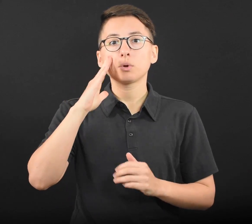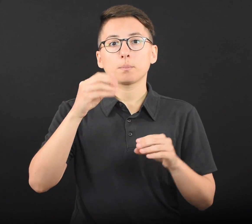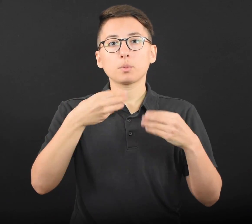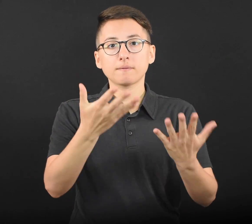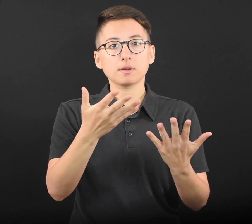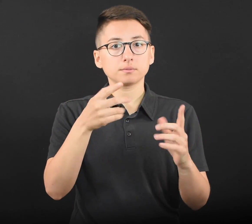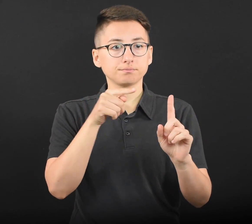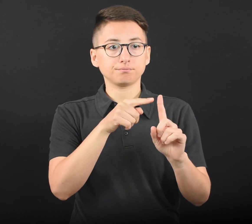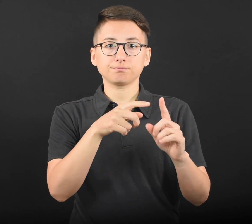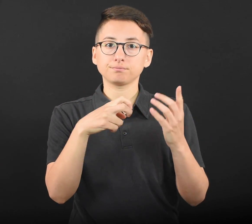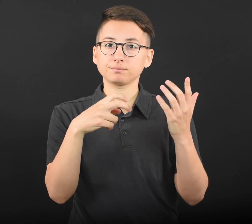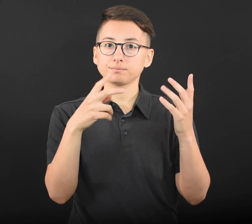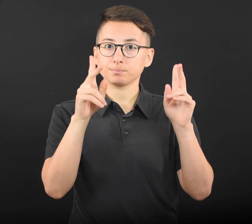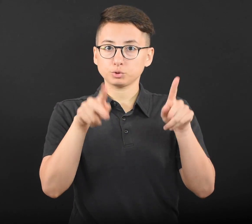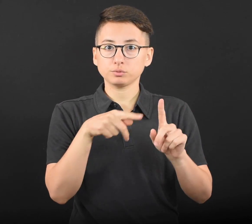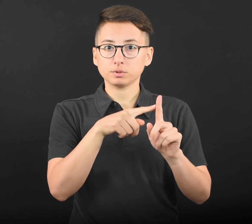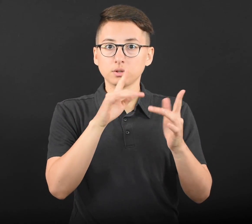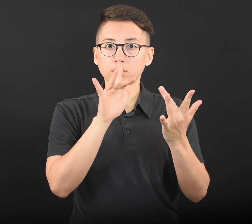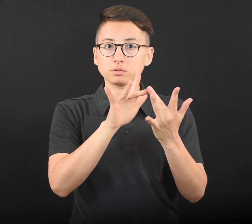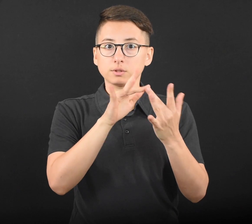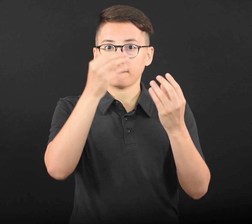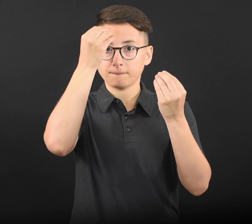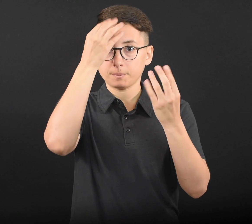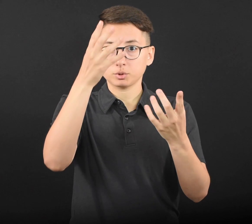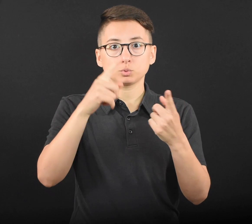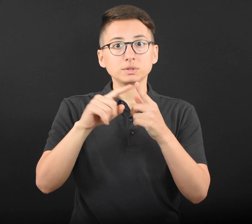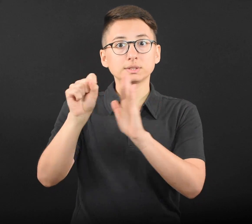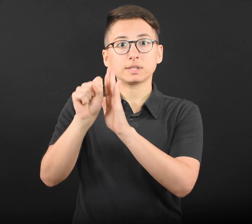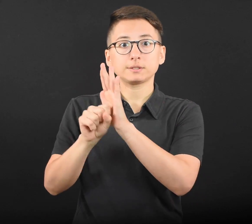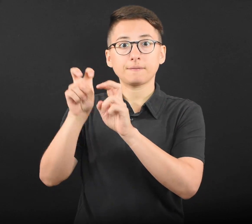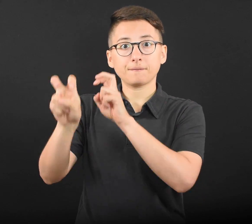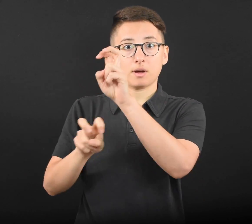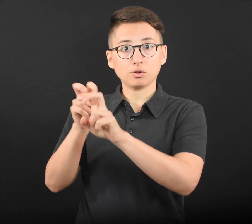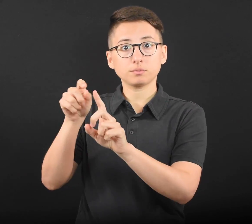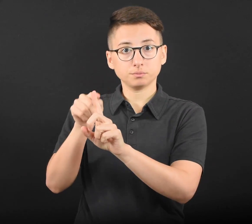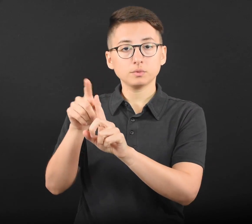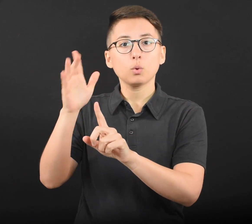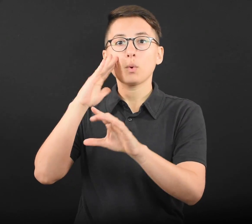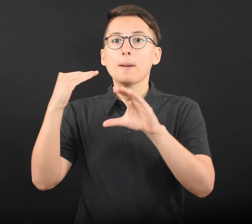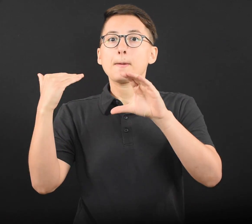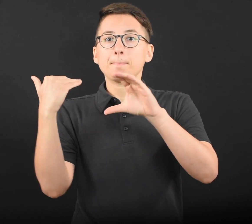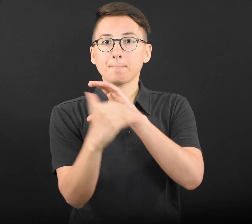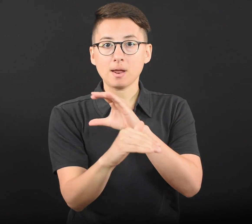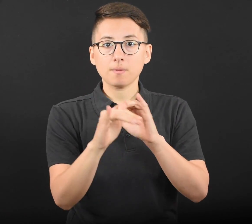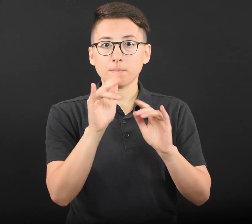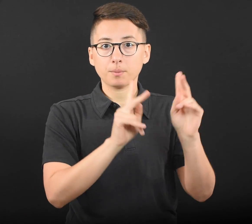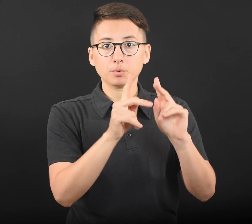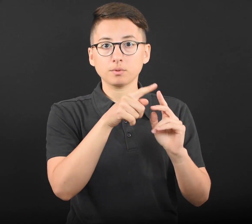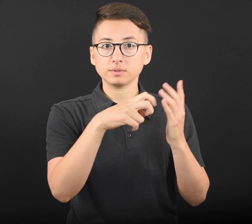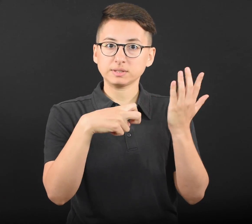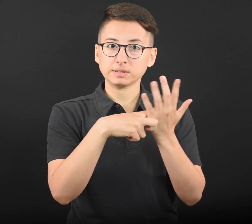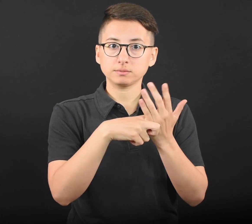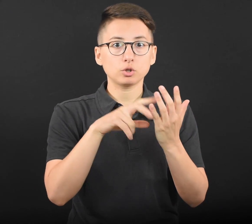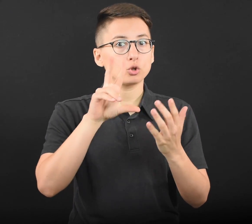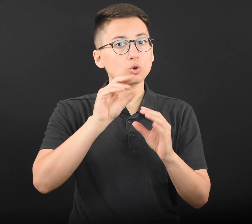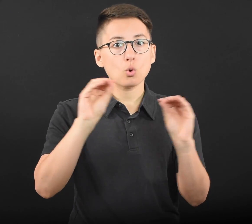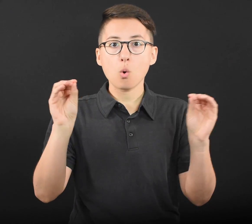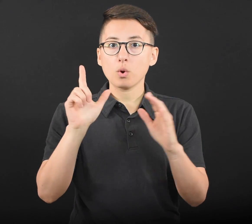contact information to the State Fair which will email tickets no later than July 16, 2021.